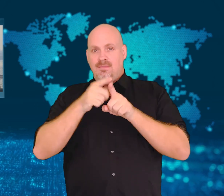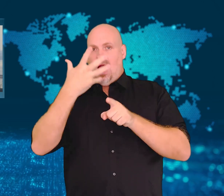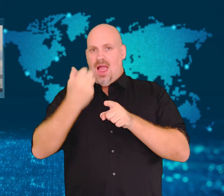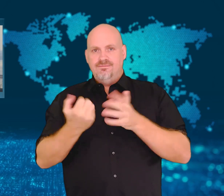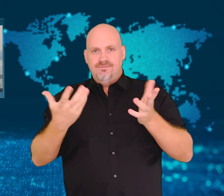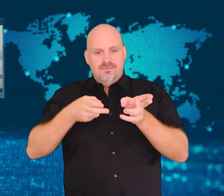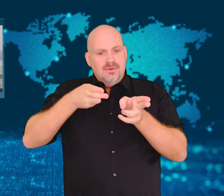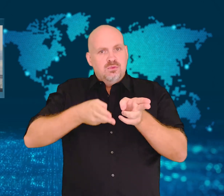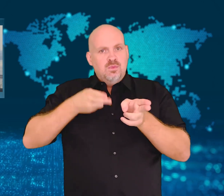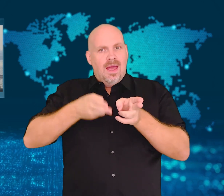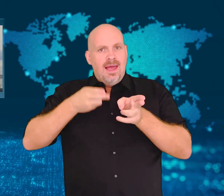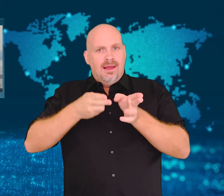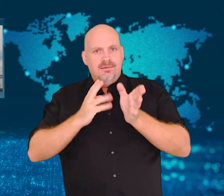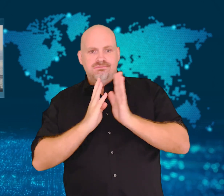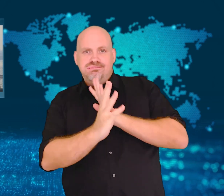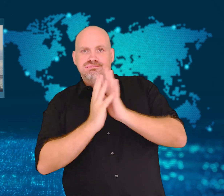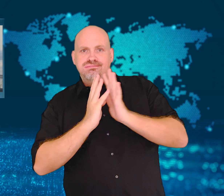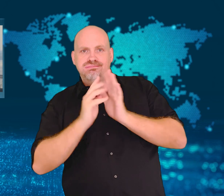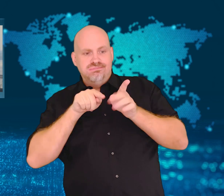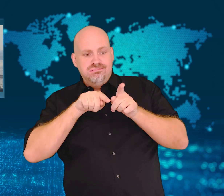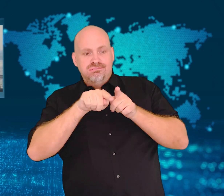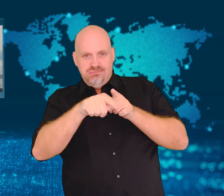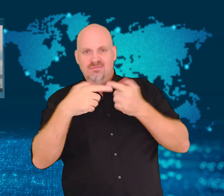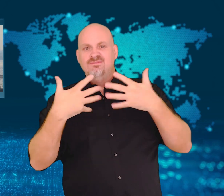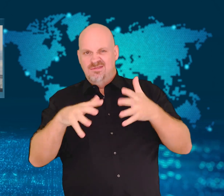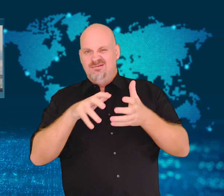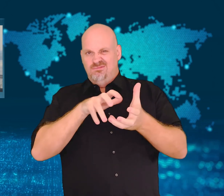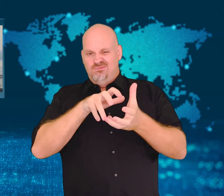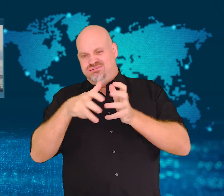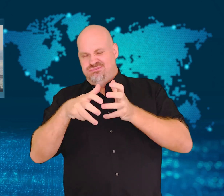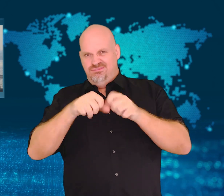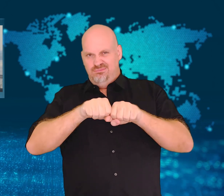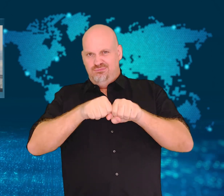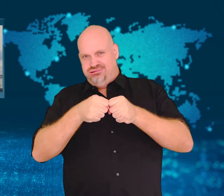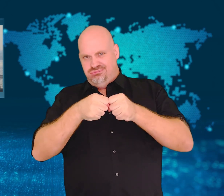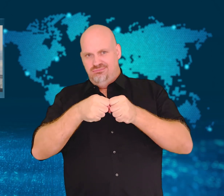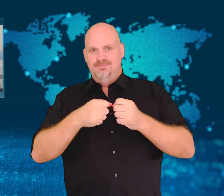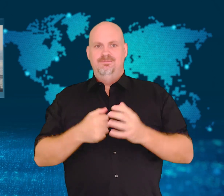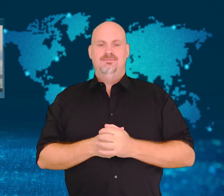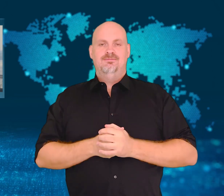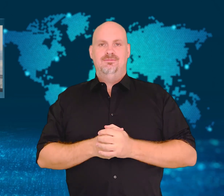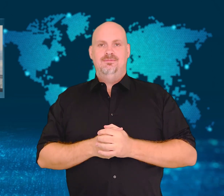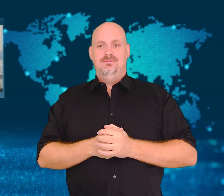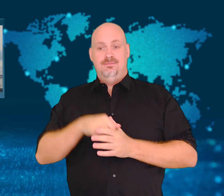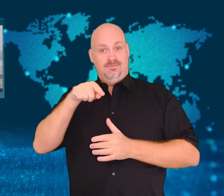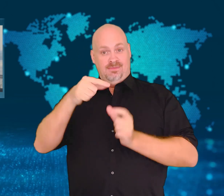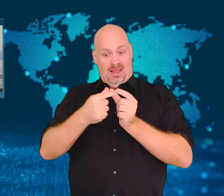It also damaged the railroad portion of the bridge.